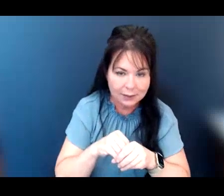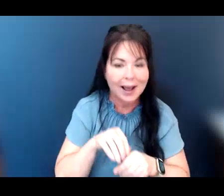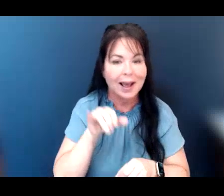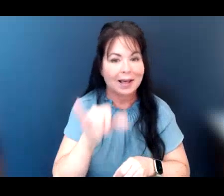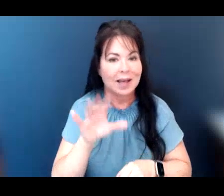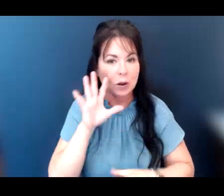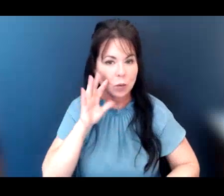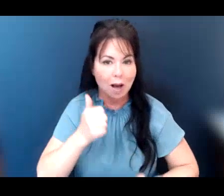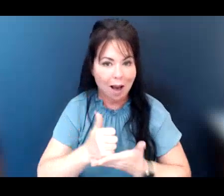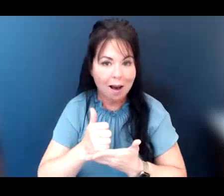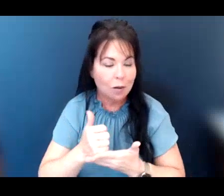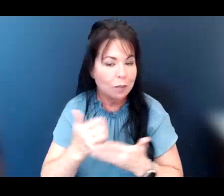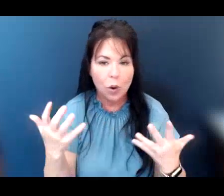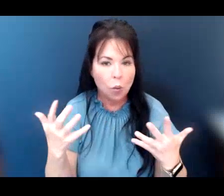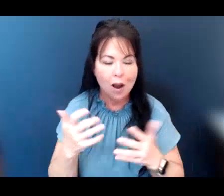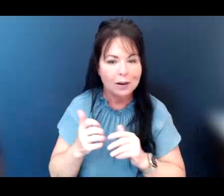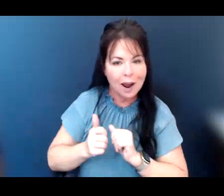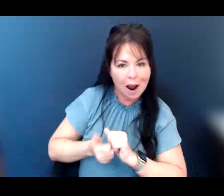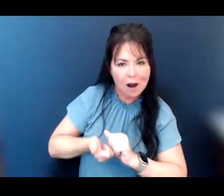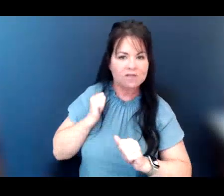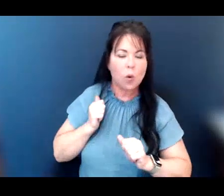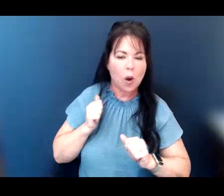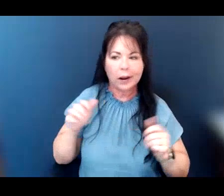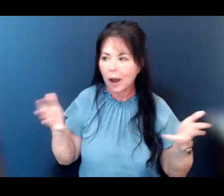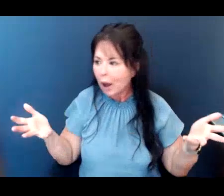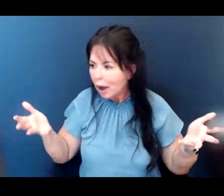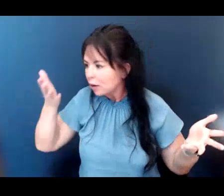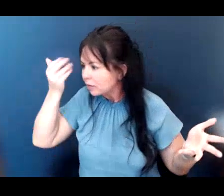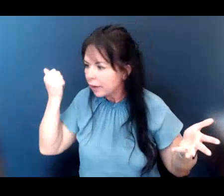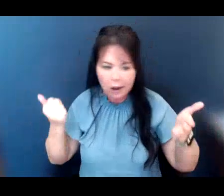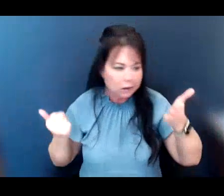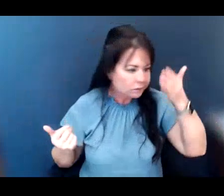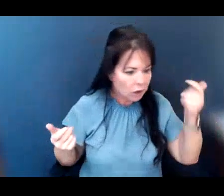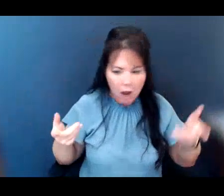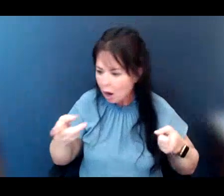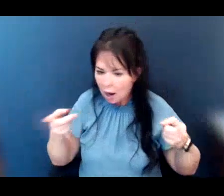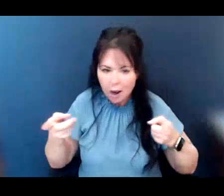You're basically providing a very fundamental platform of accessibility first and addressing